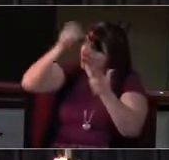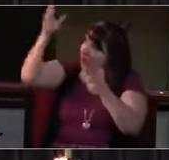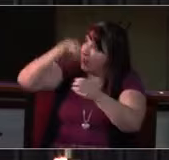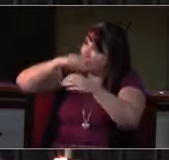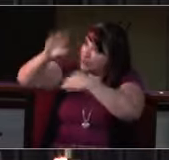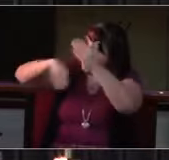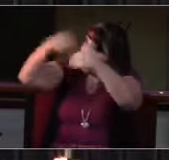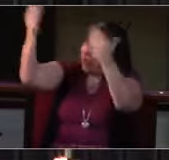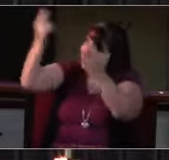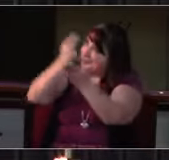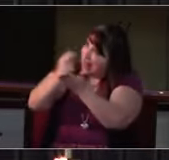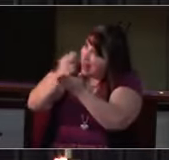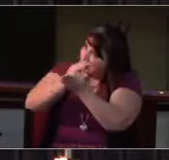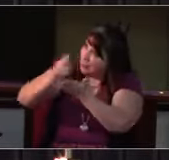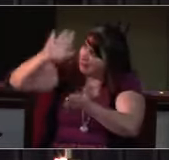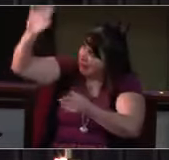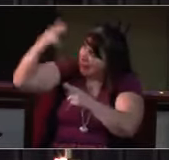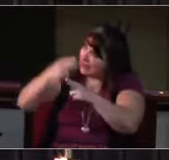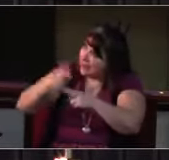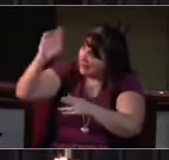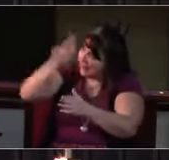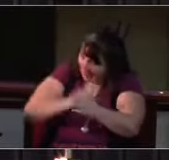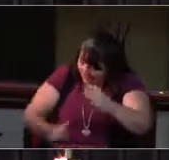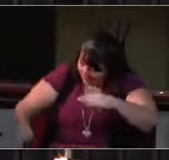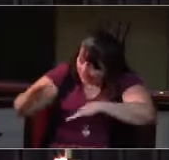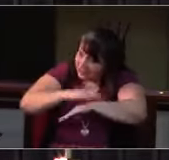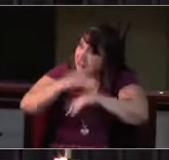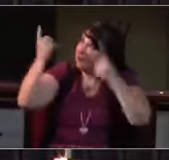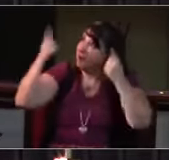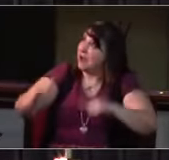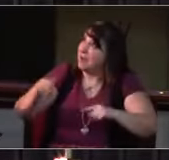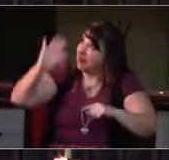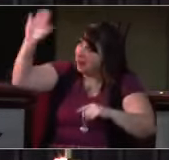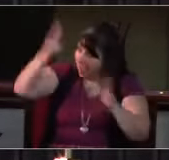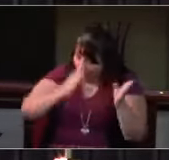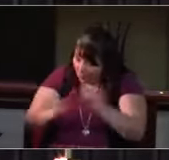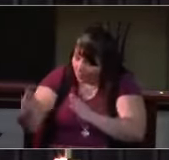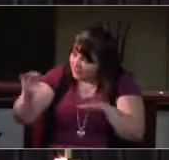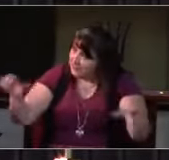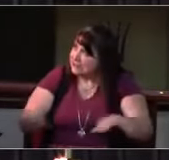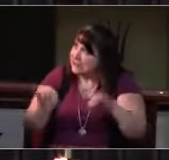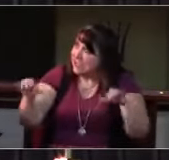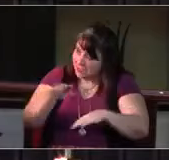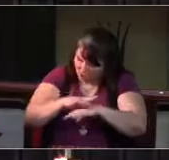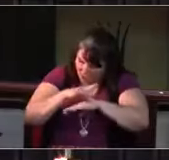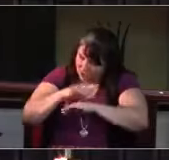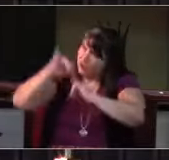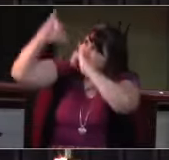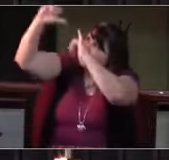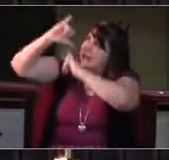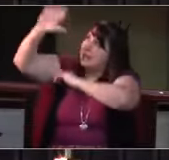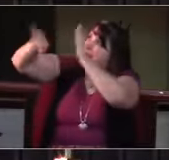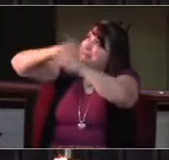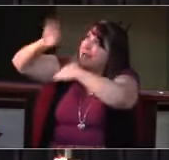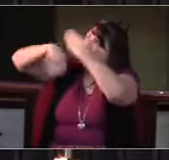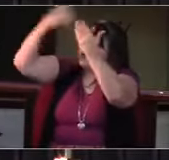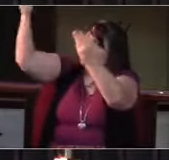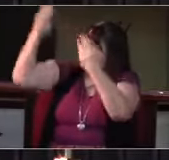saying, "Take and eat. This is my body, given for you. Do this for the remembrance of me." Again after supper he took the cup,